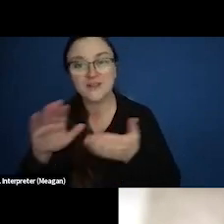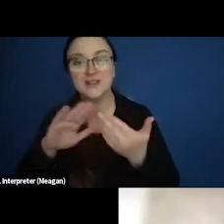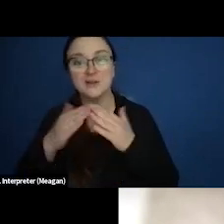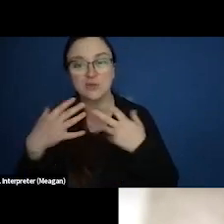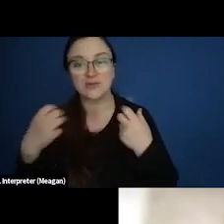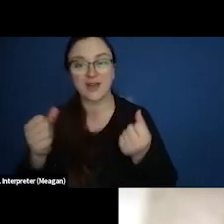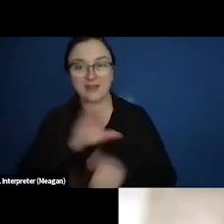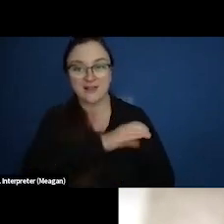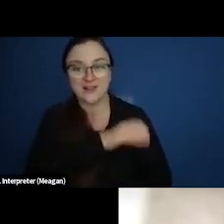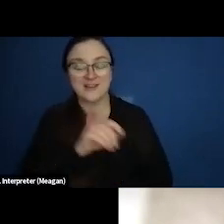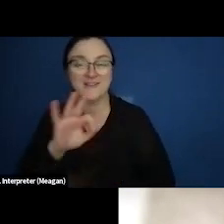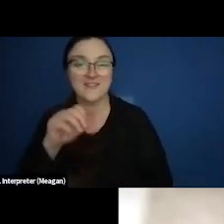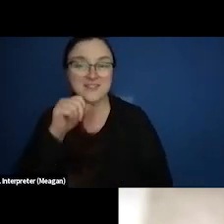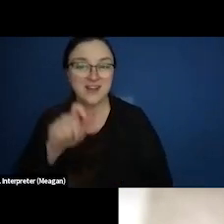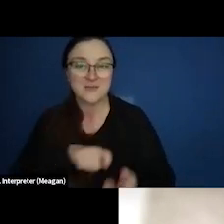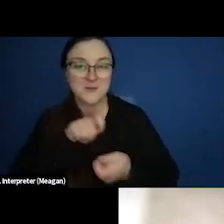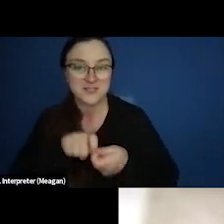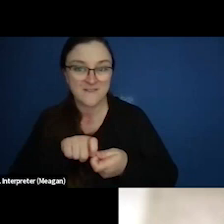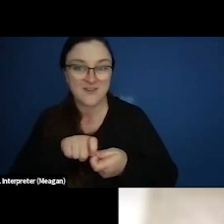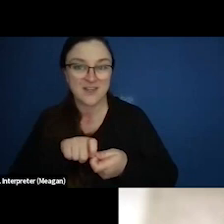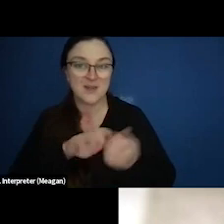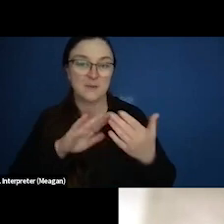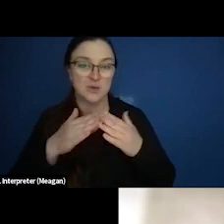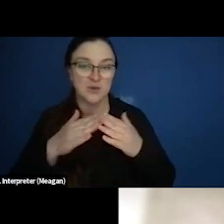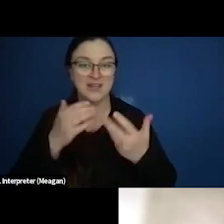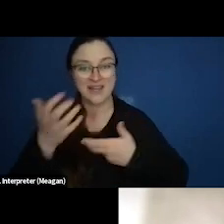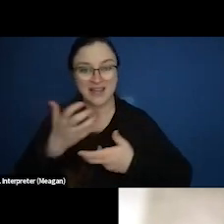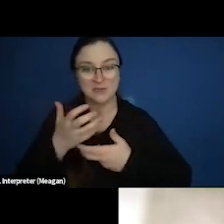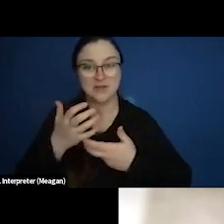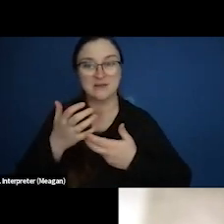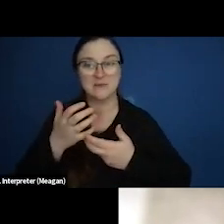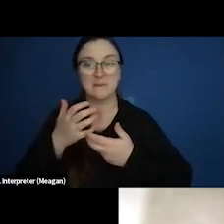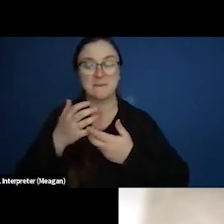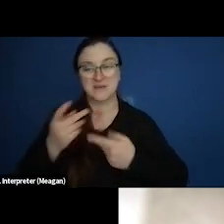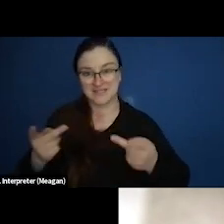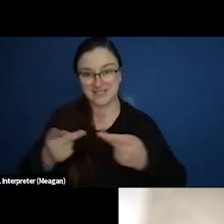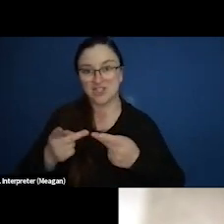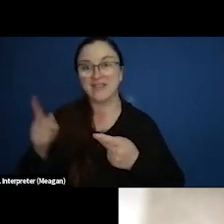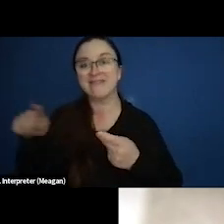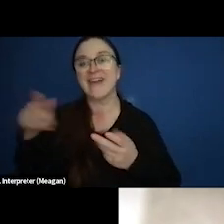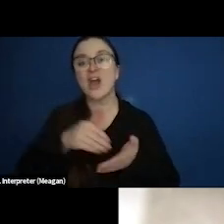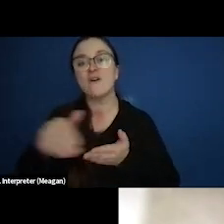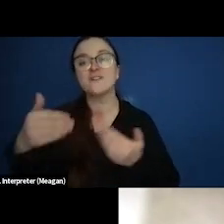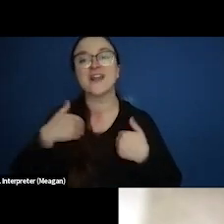if it's not specific community engagement position, they often have community outreach teams